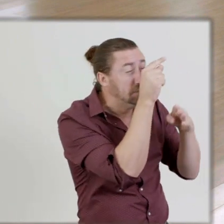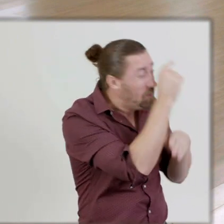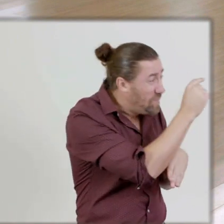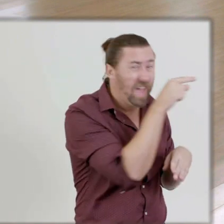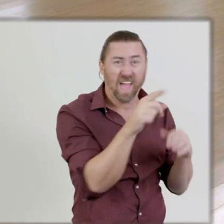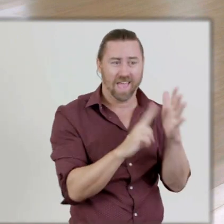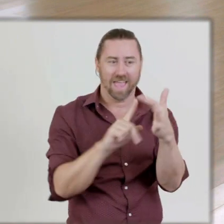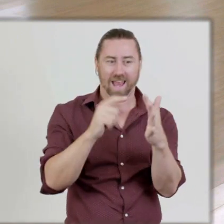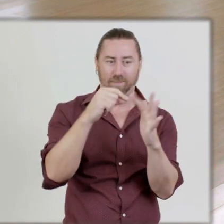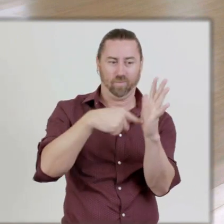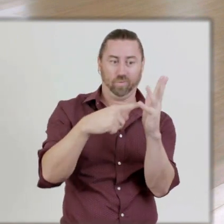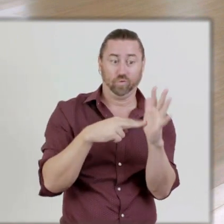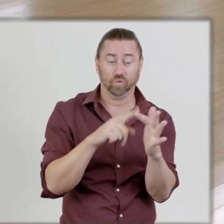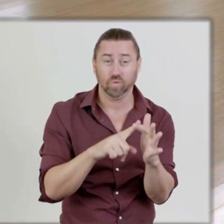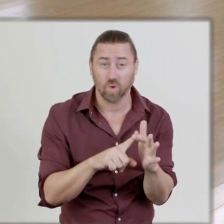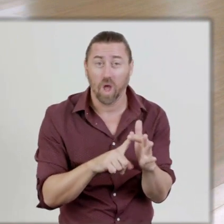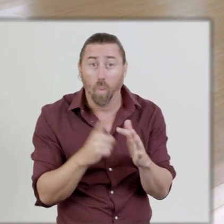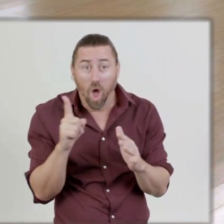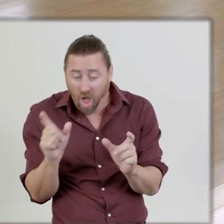And all the way down here, I'm at Neptune.